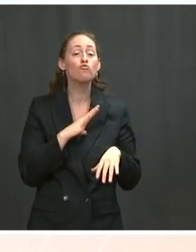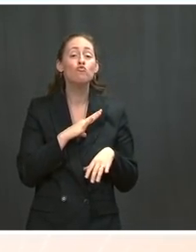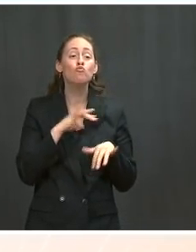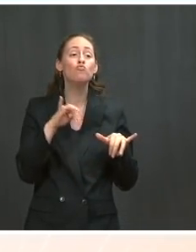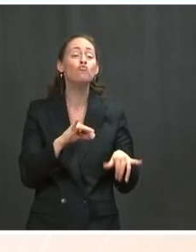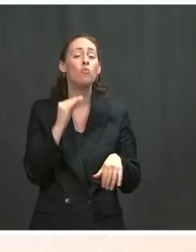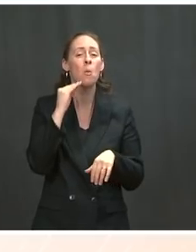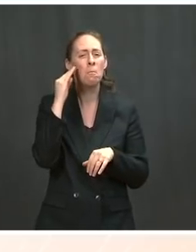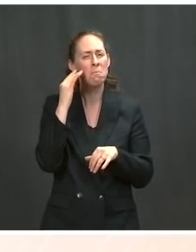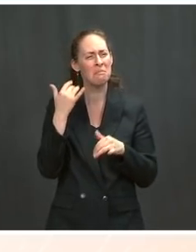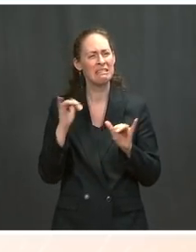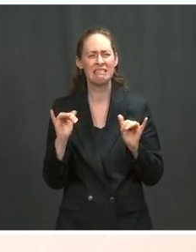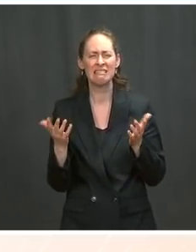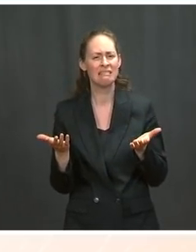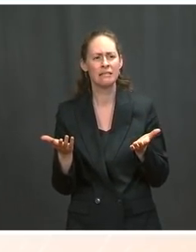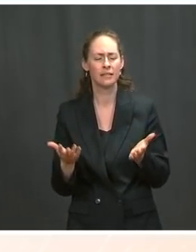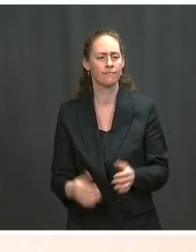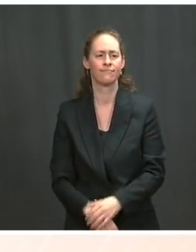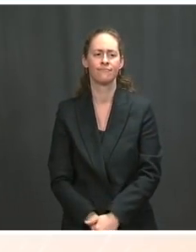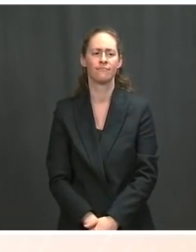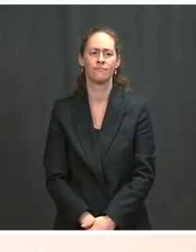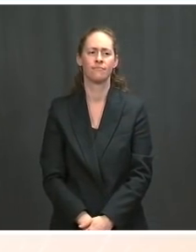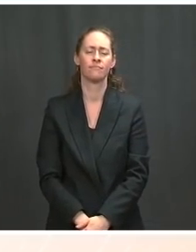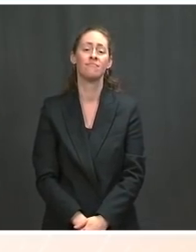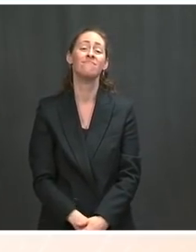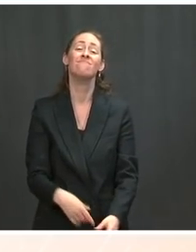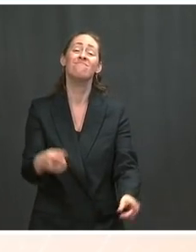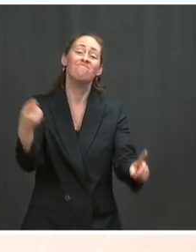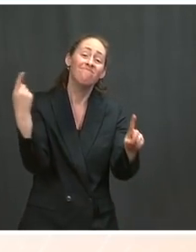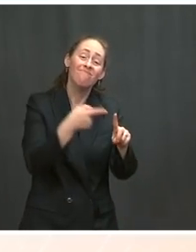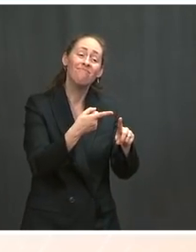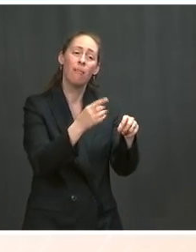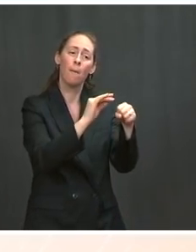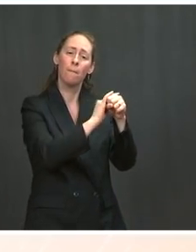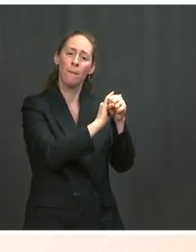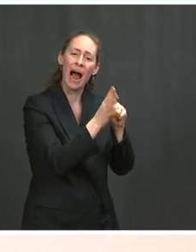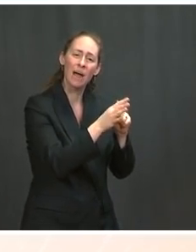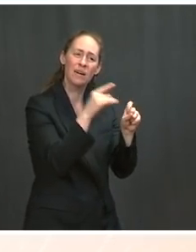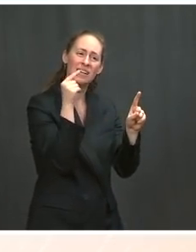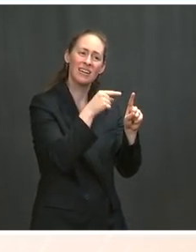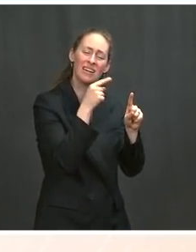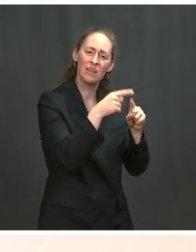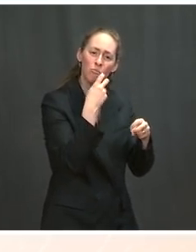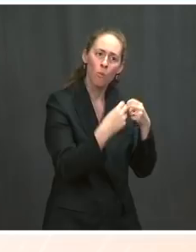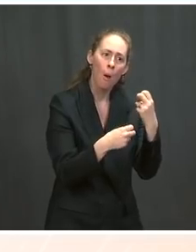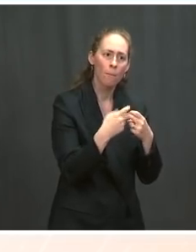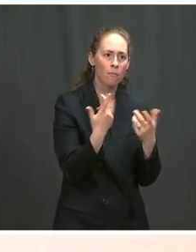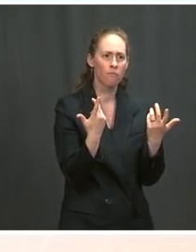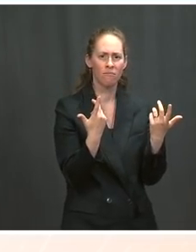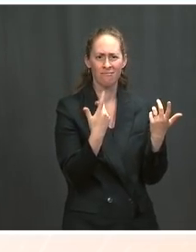and people needing to address things like childcare, being fearful about going back to work before they were not vaccinated.